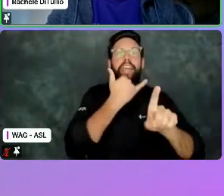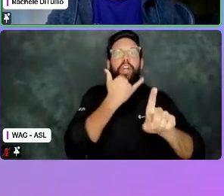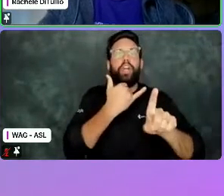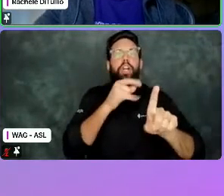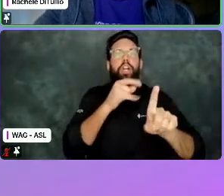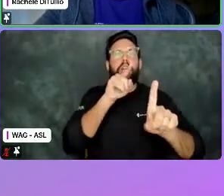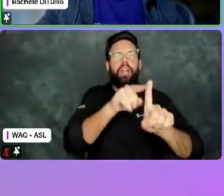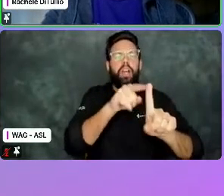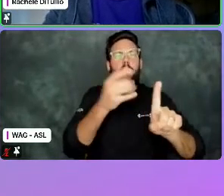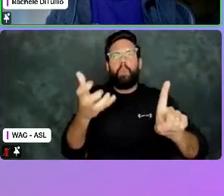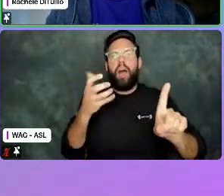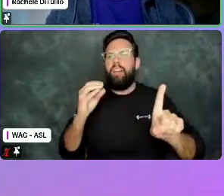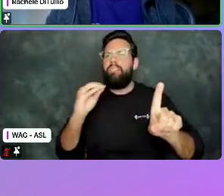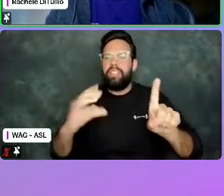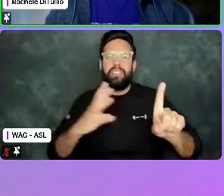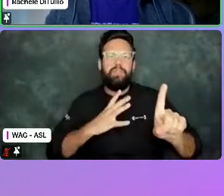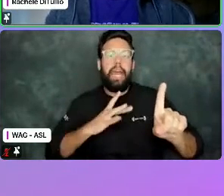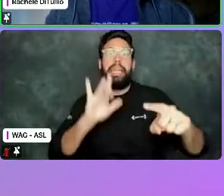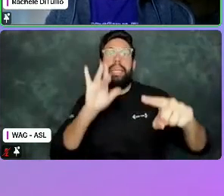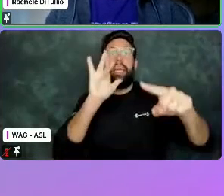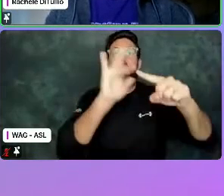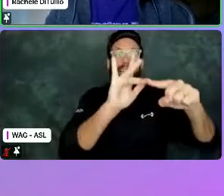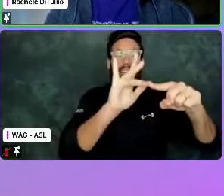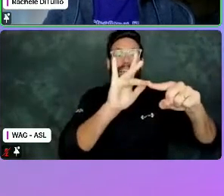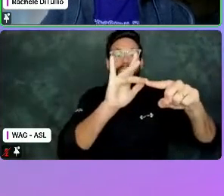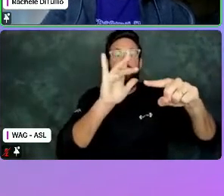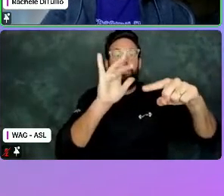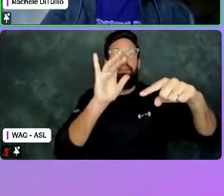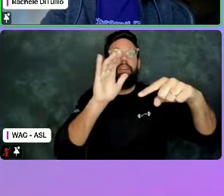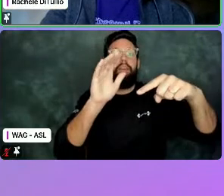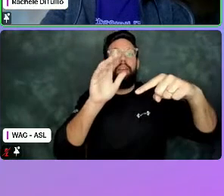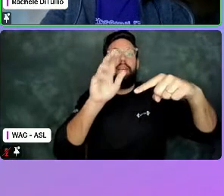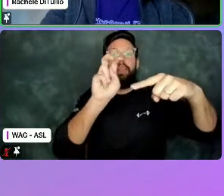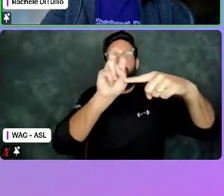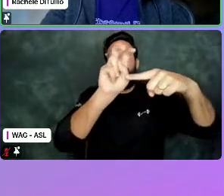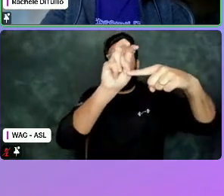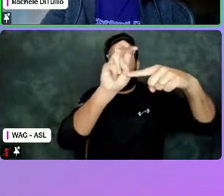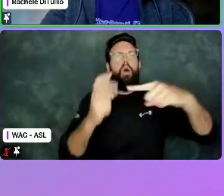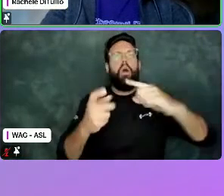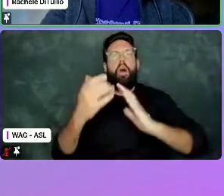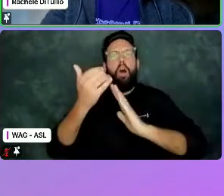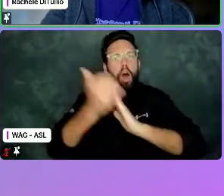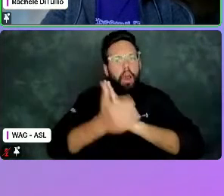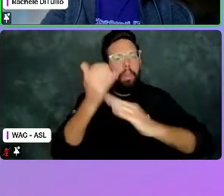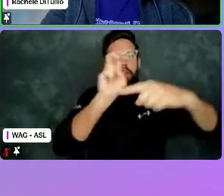item in a list, and each of the form fields are linked in our error messages so that if